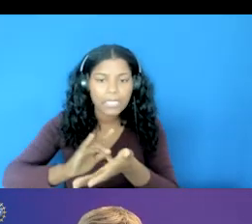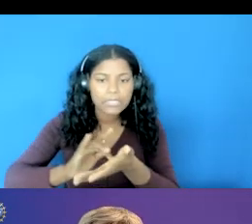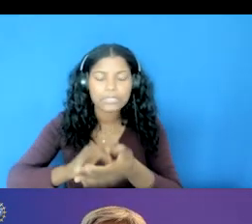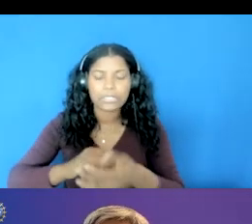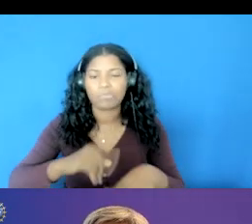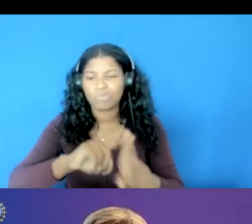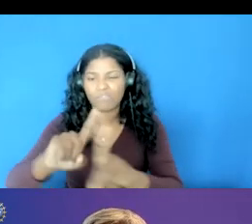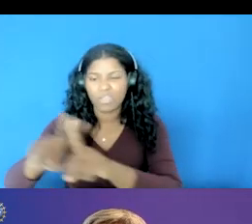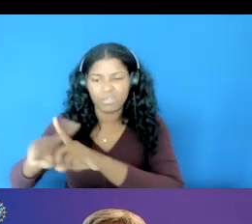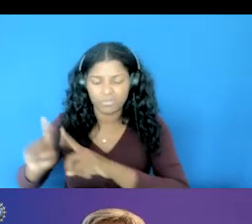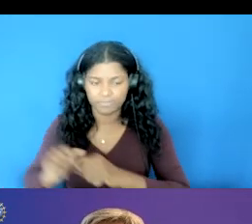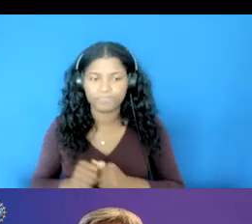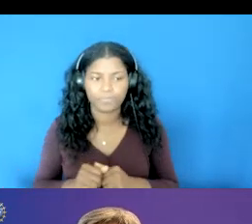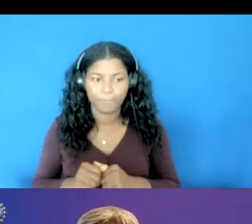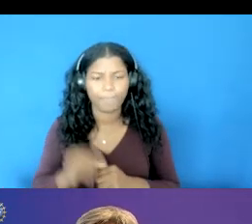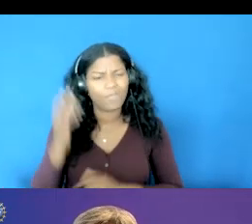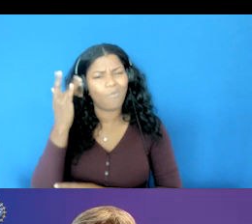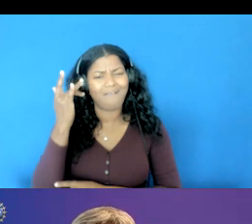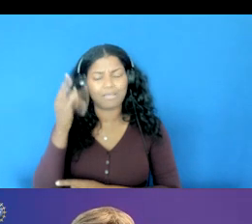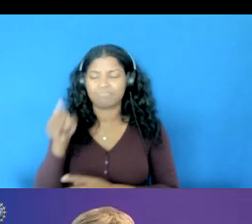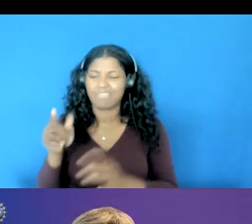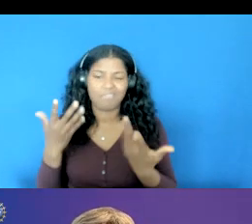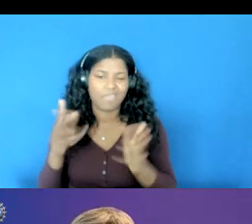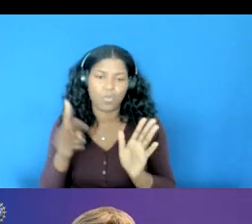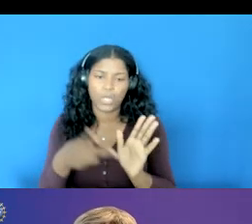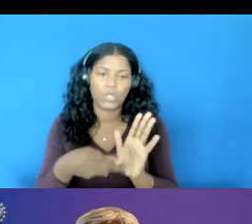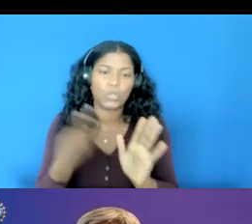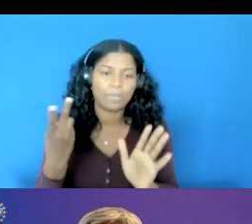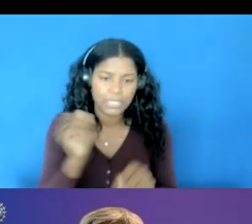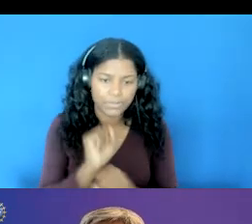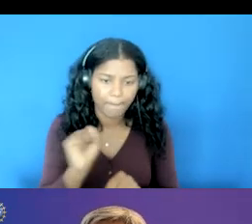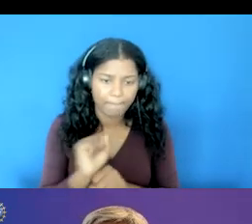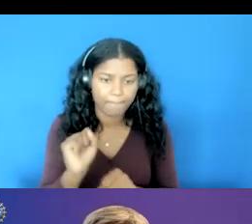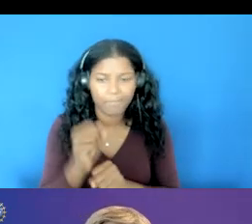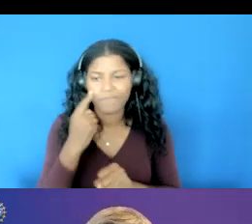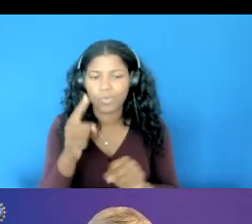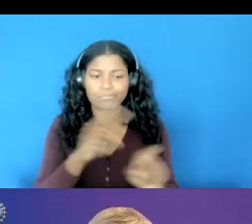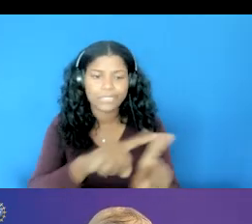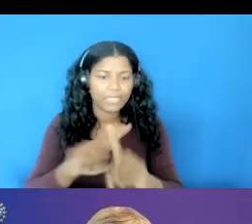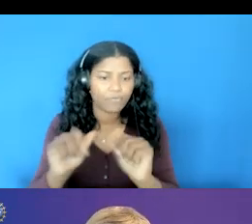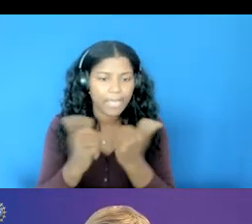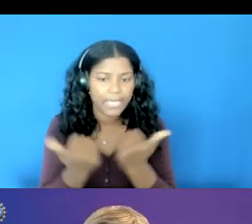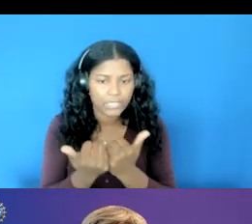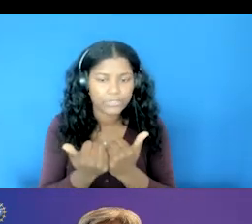And this position is mainly to avoid duplication of effort and mission across agencies that support life sciences research.